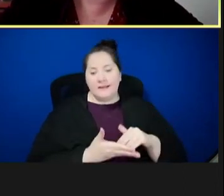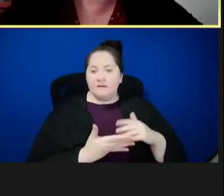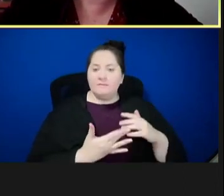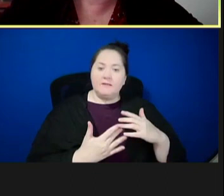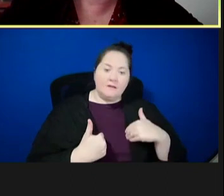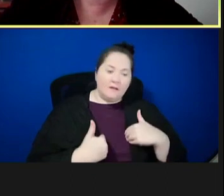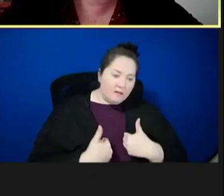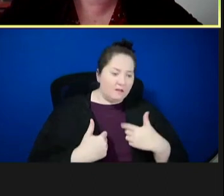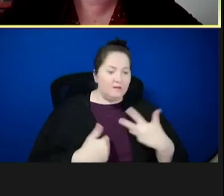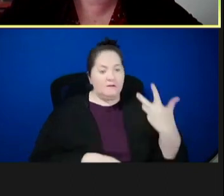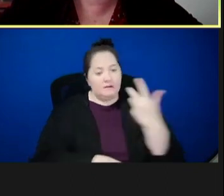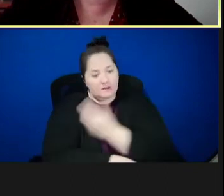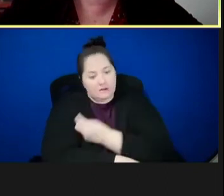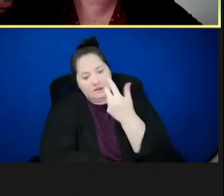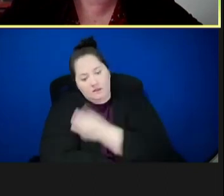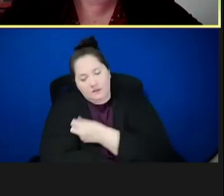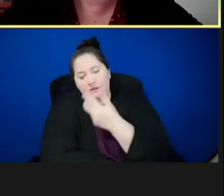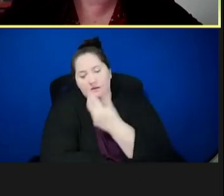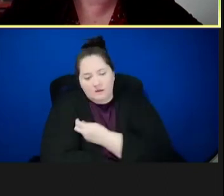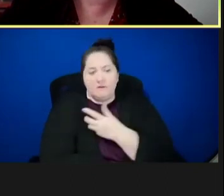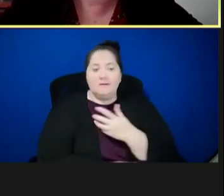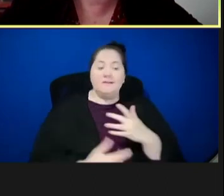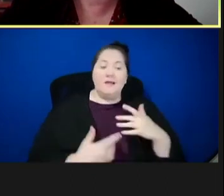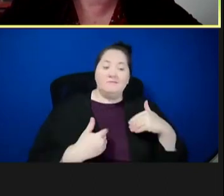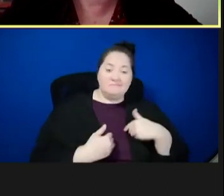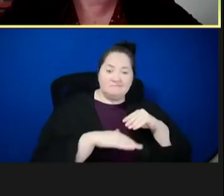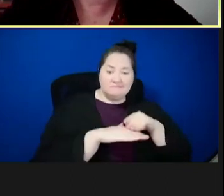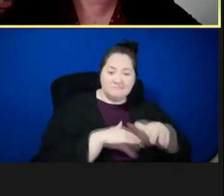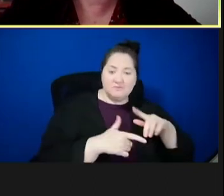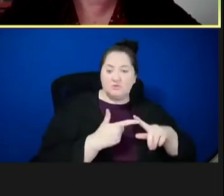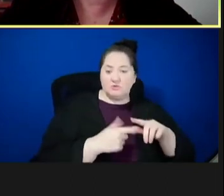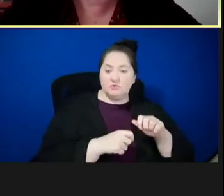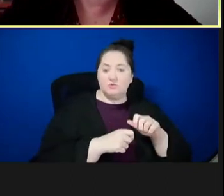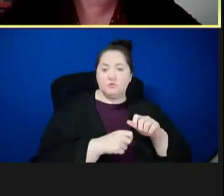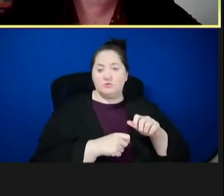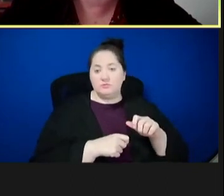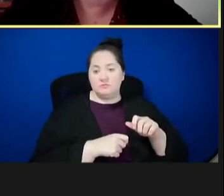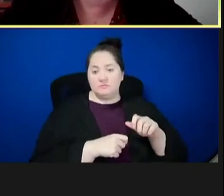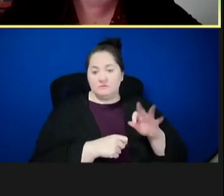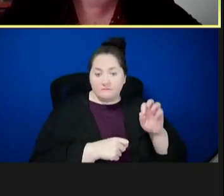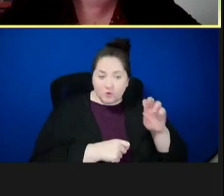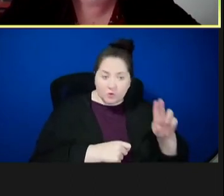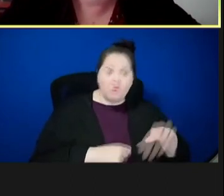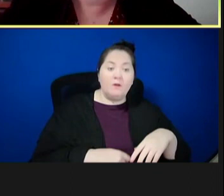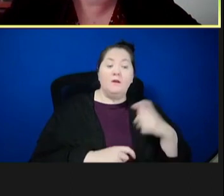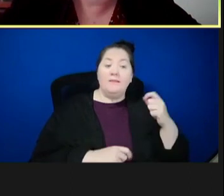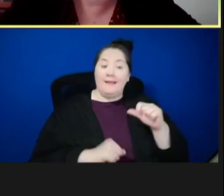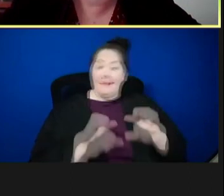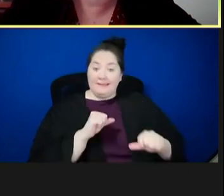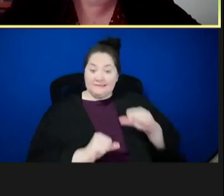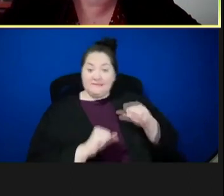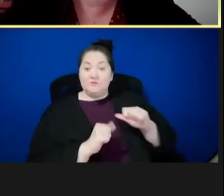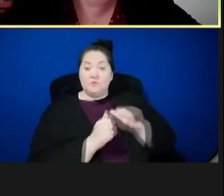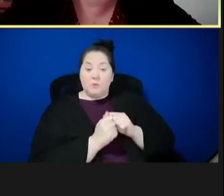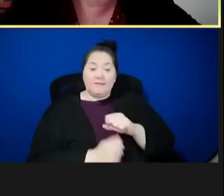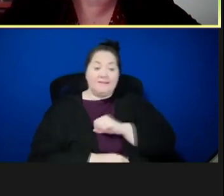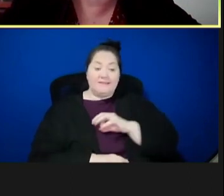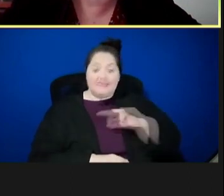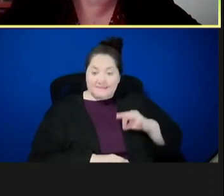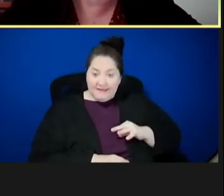The other piece that's really important to understand is that hesitancy is reflective of the communities from which staff come. Staff are not hesitant because they're employees of